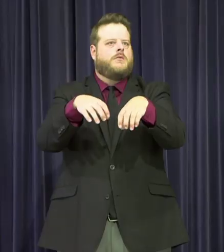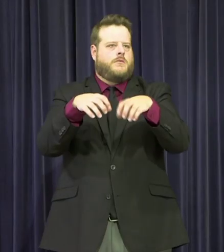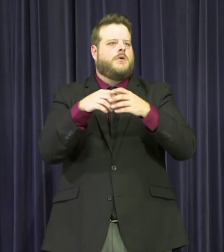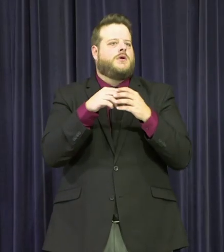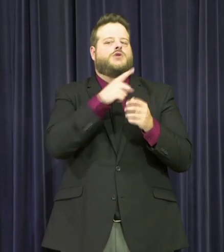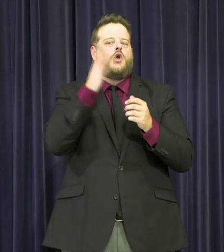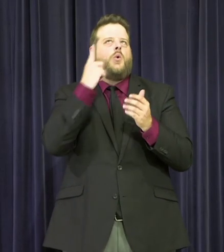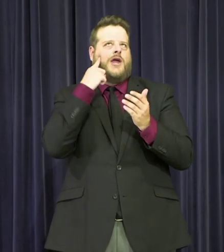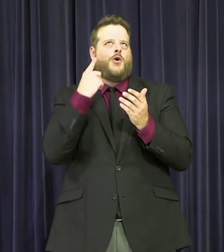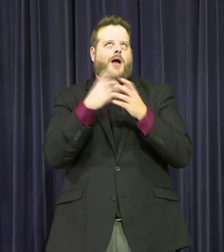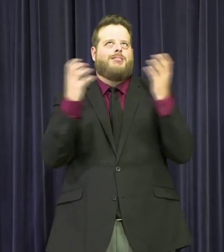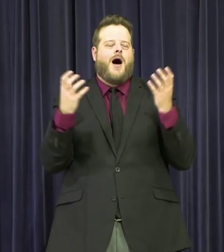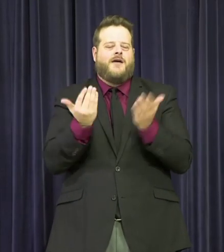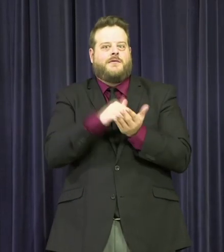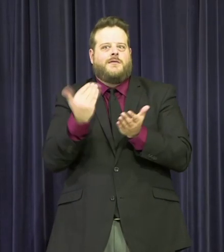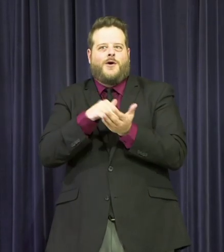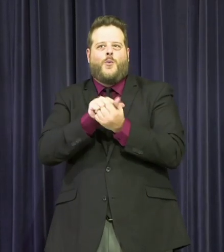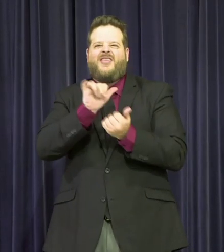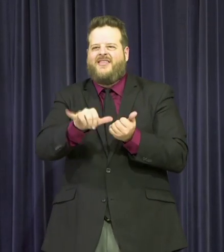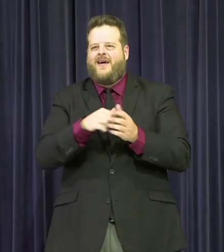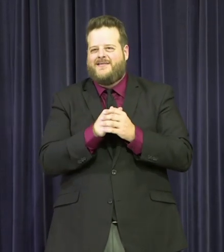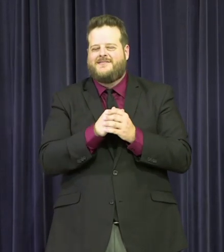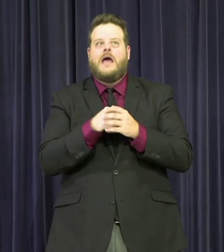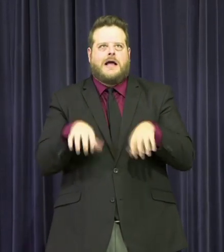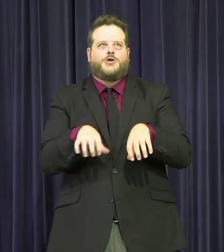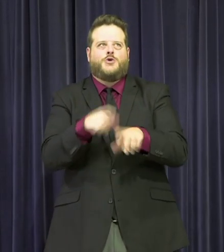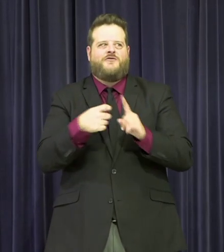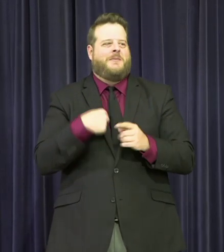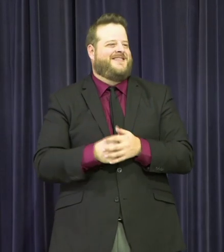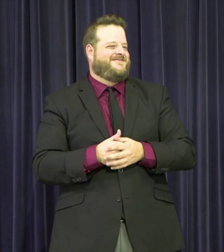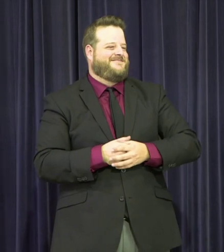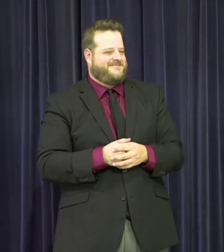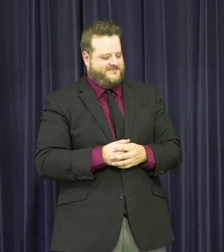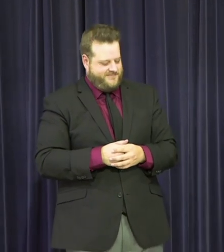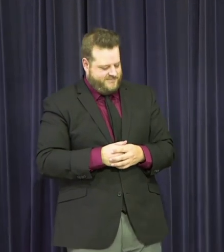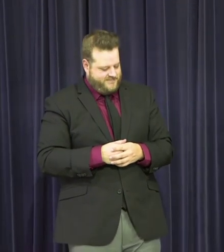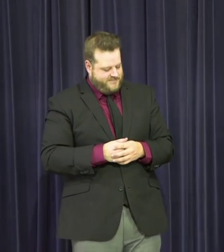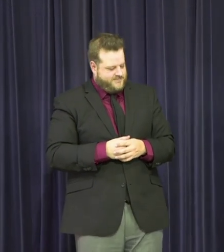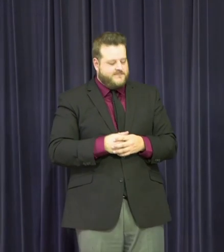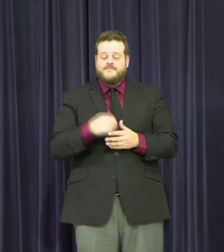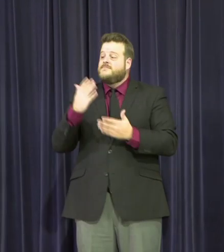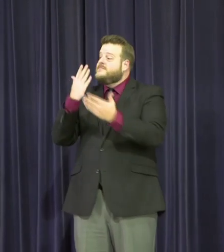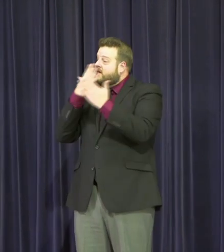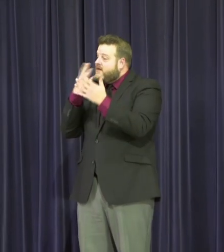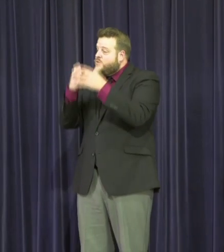You will hear a lot of repetitive execution from me. Well thank you so much.